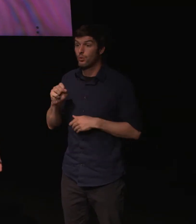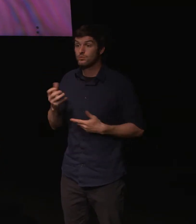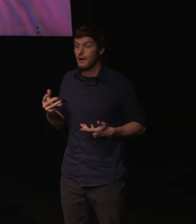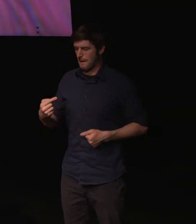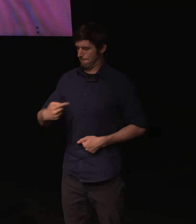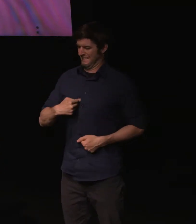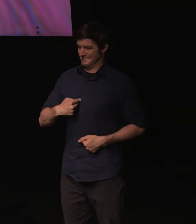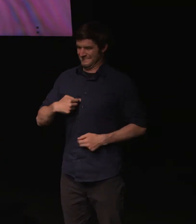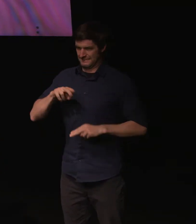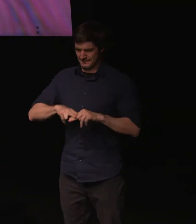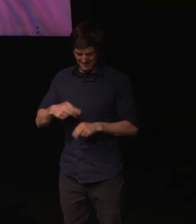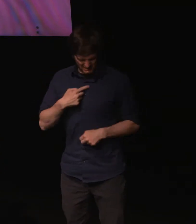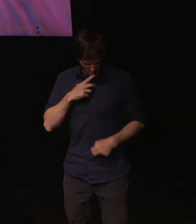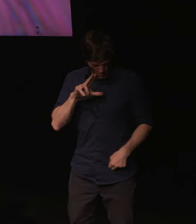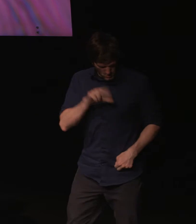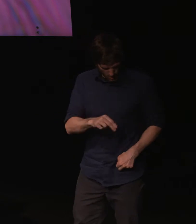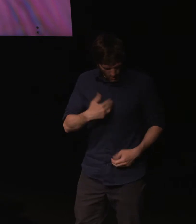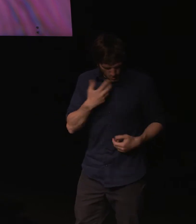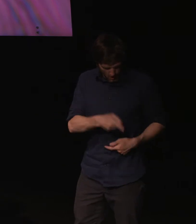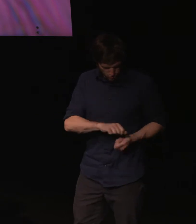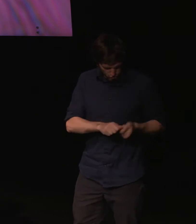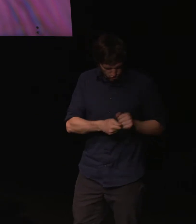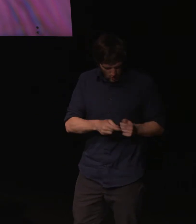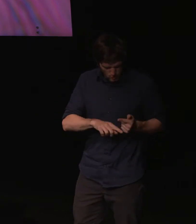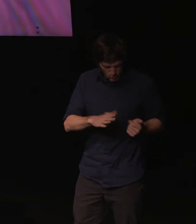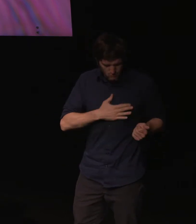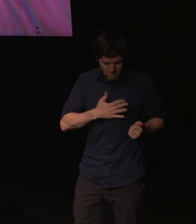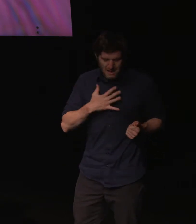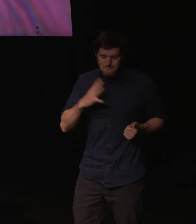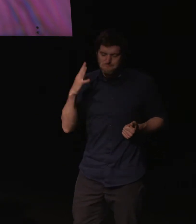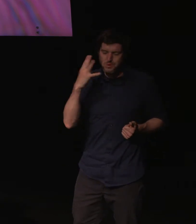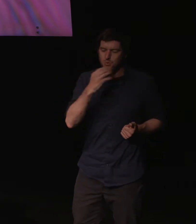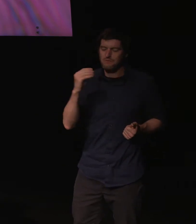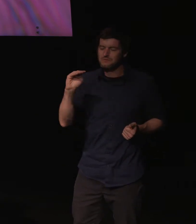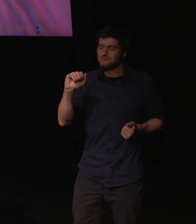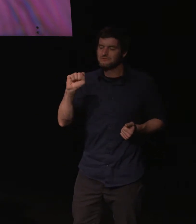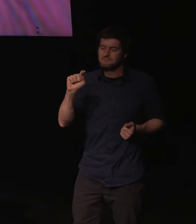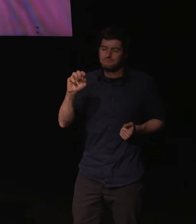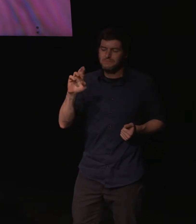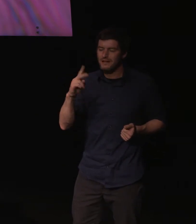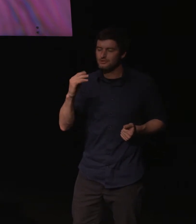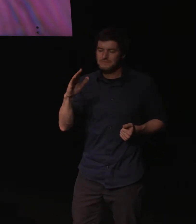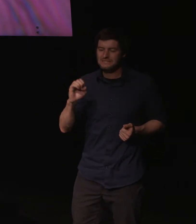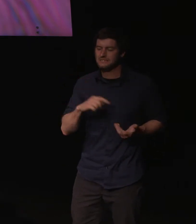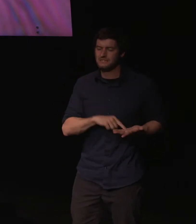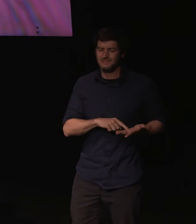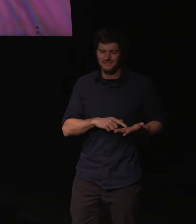to be a change to my masterpiece." And then I realized, "Man, I'm being real selfish."